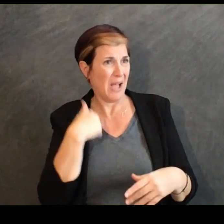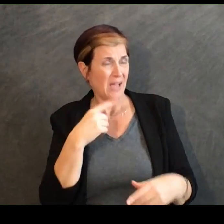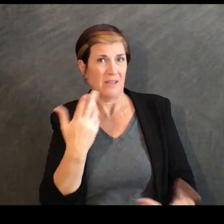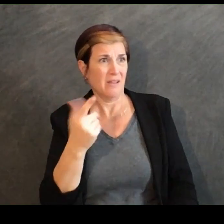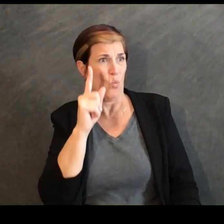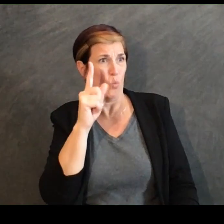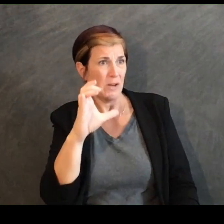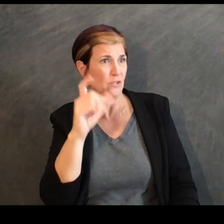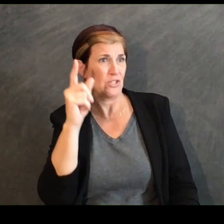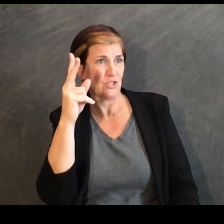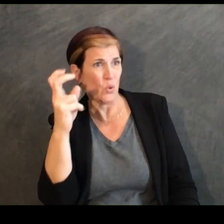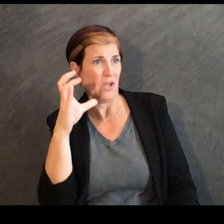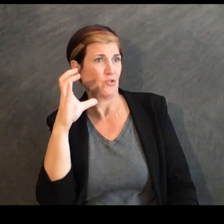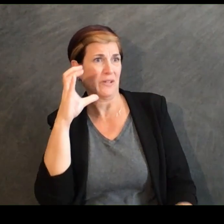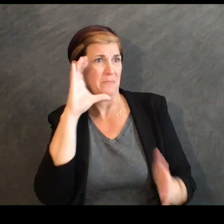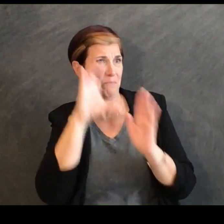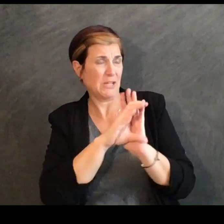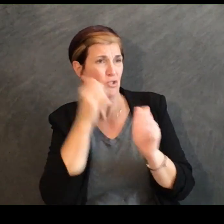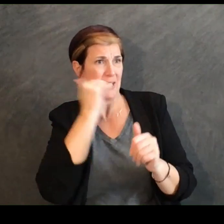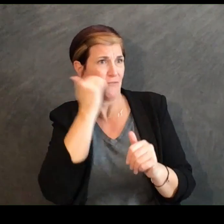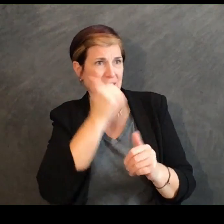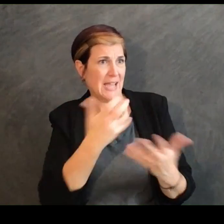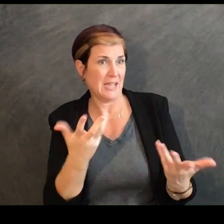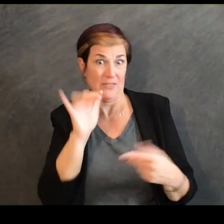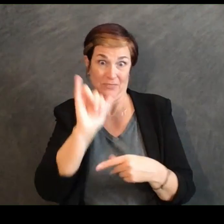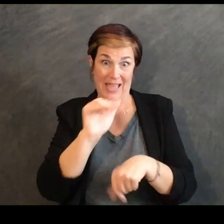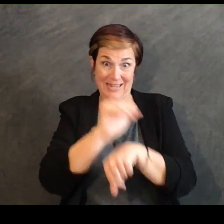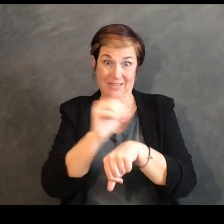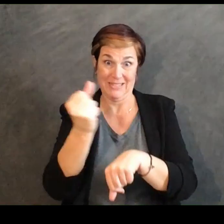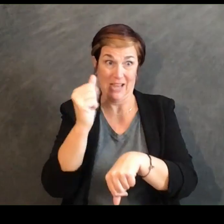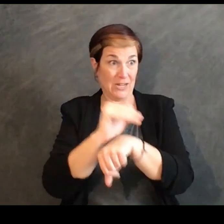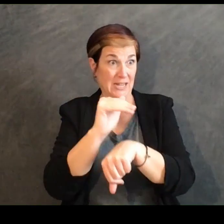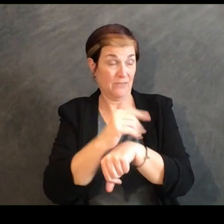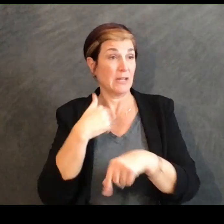that night I was thinking hundreds of pictures so I just don't know now I did